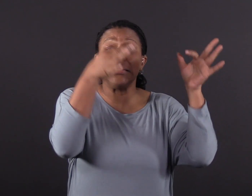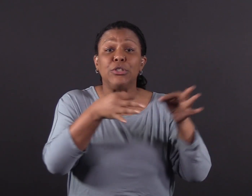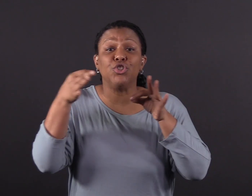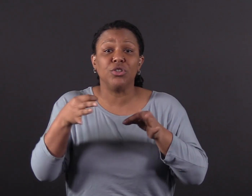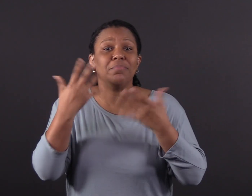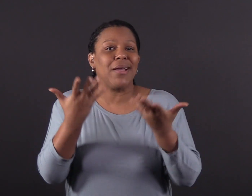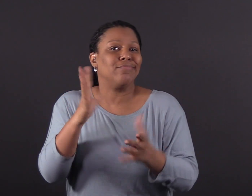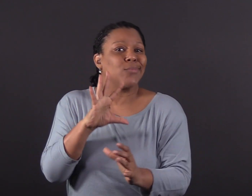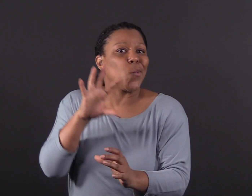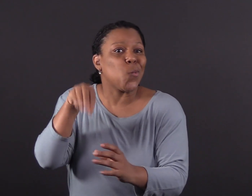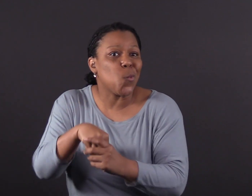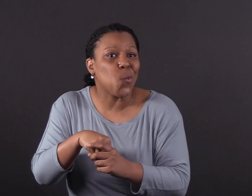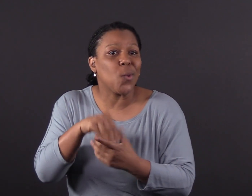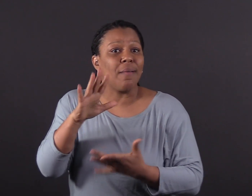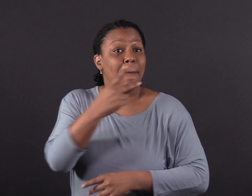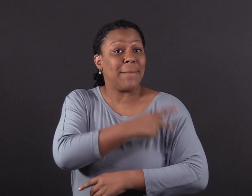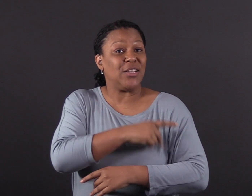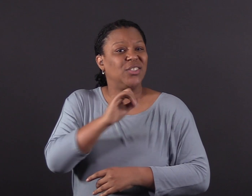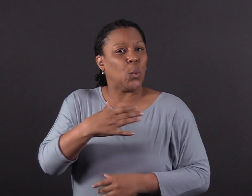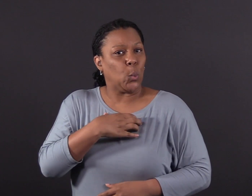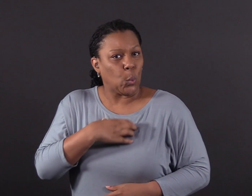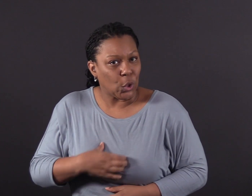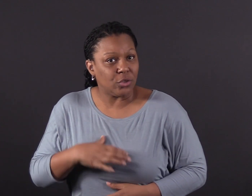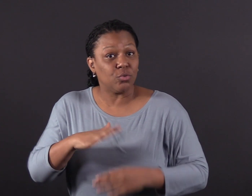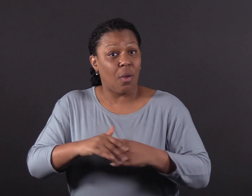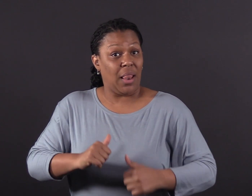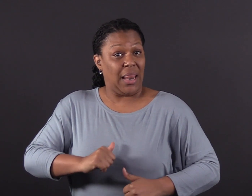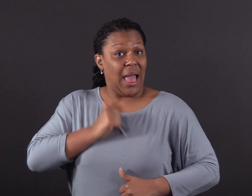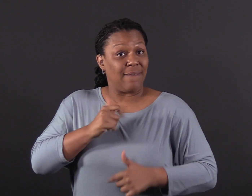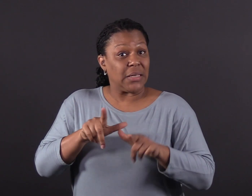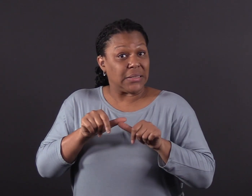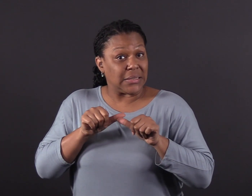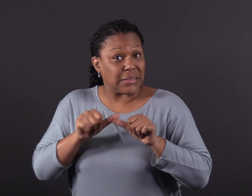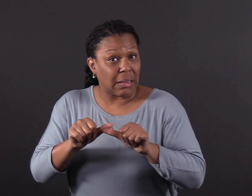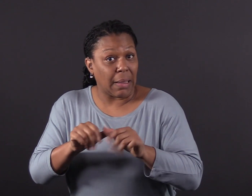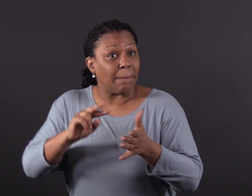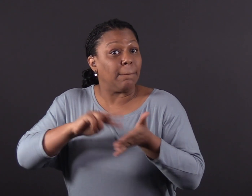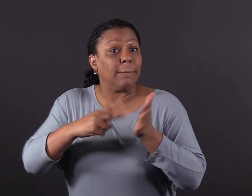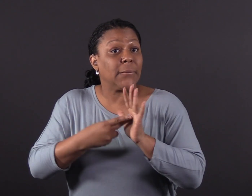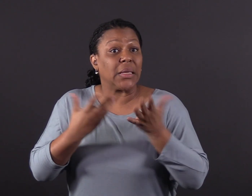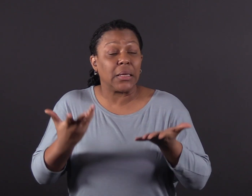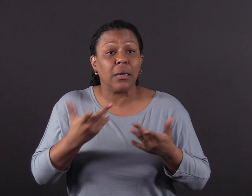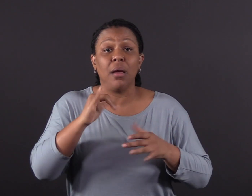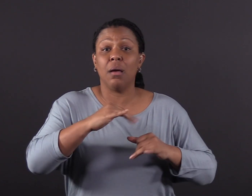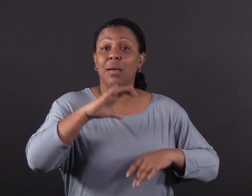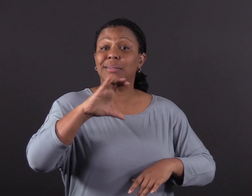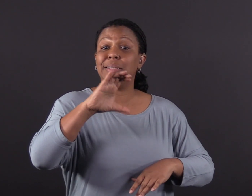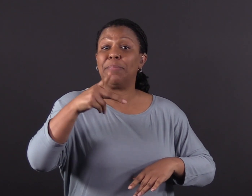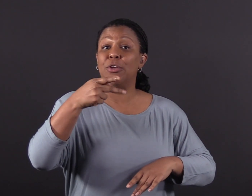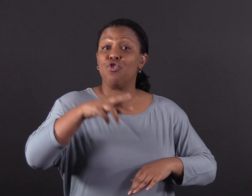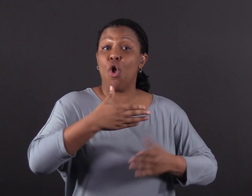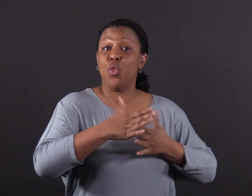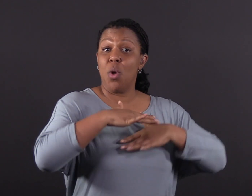decisions may include the patient’s wishes on life-sustaining means such as resuscitation